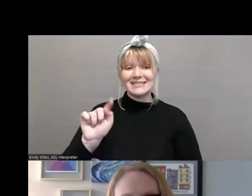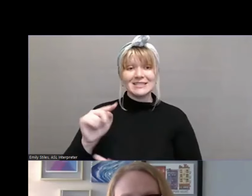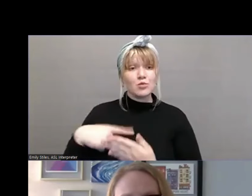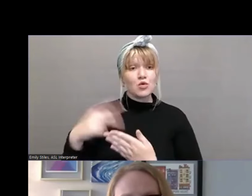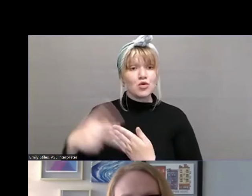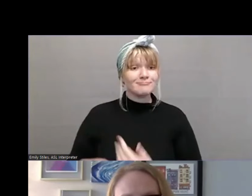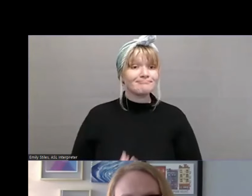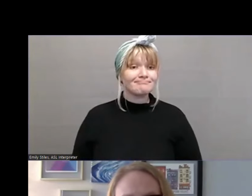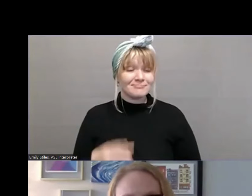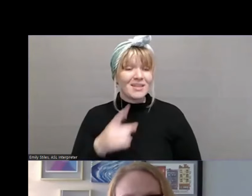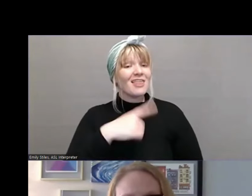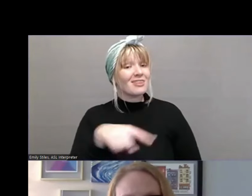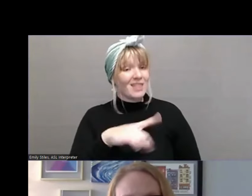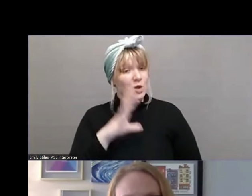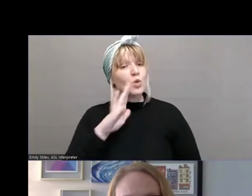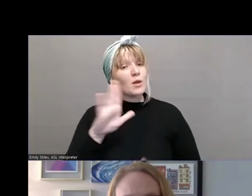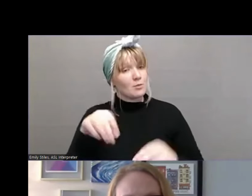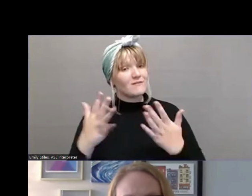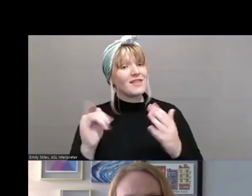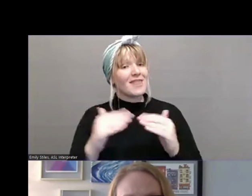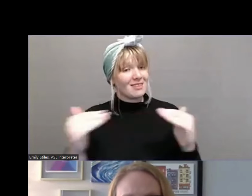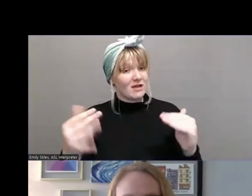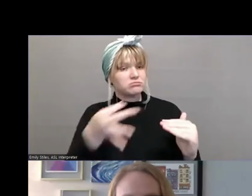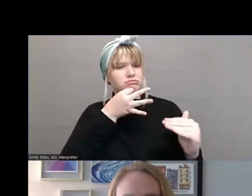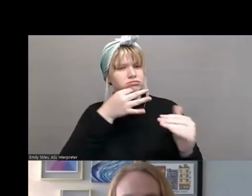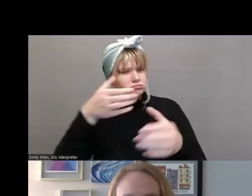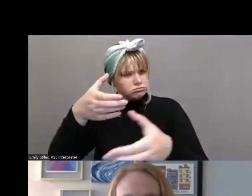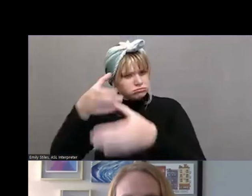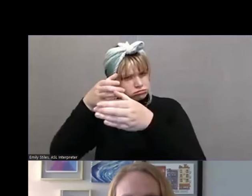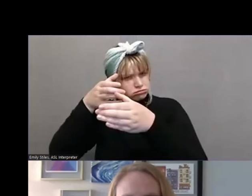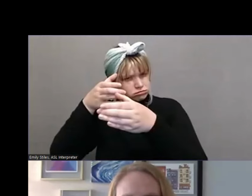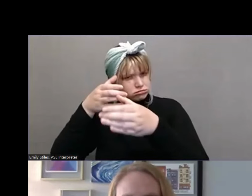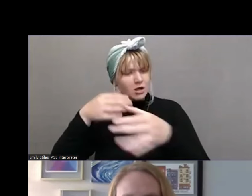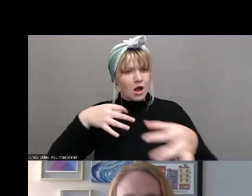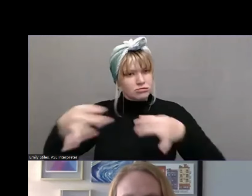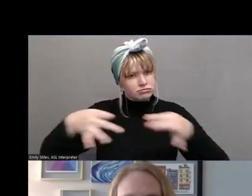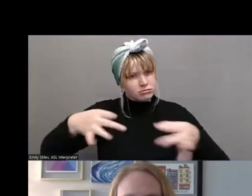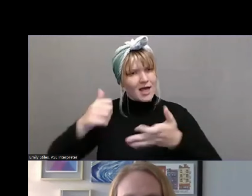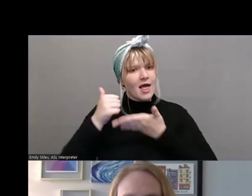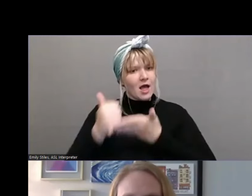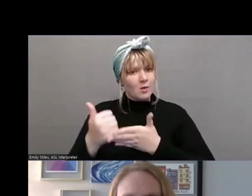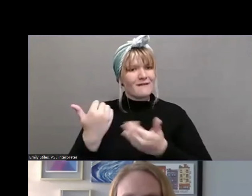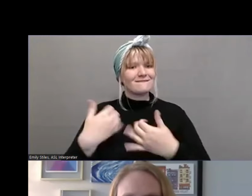They can provide that level of expertise to help you try to problem solve.